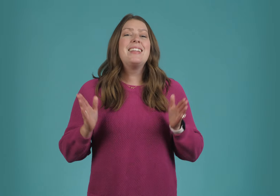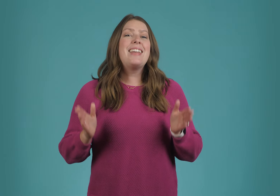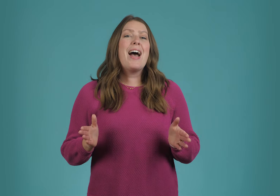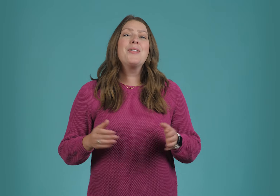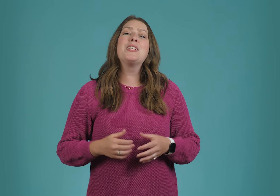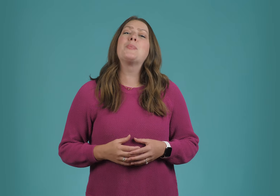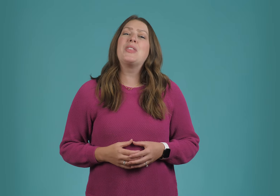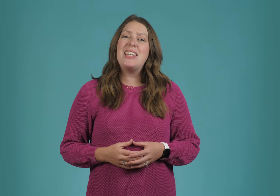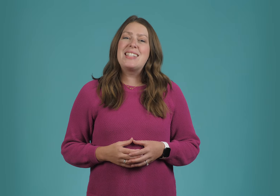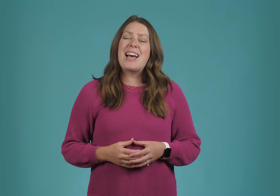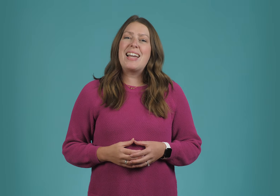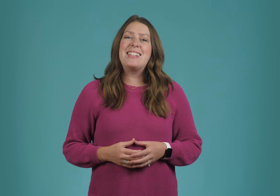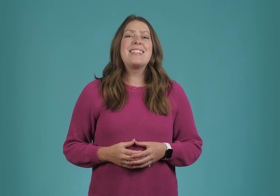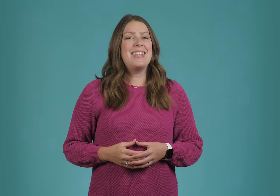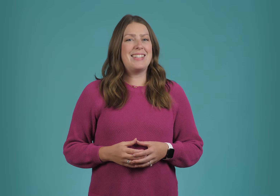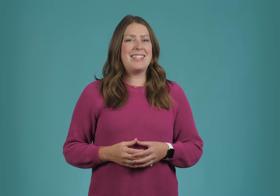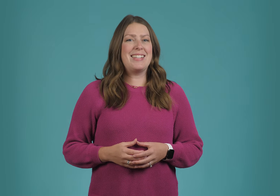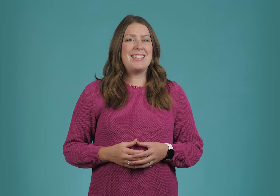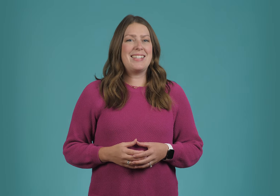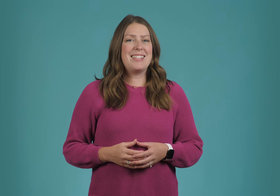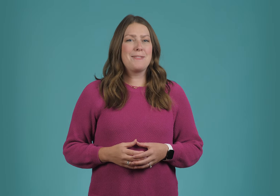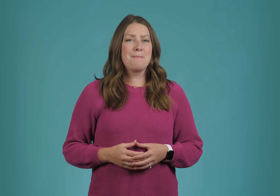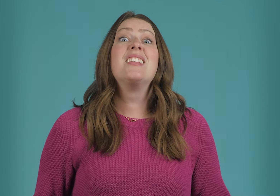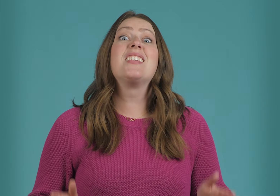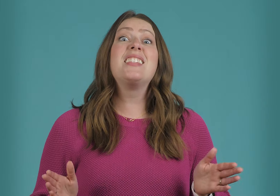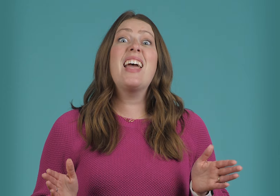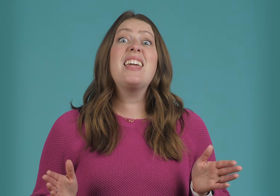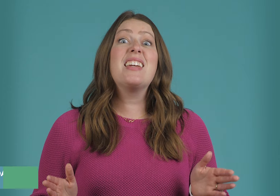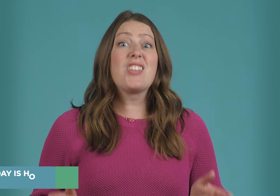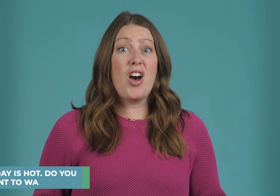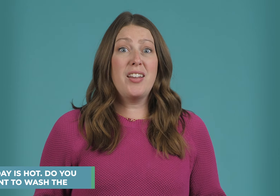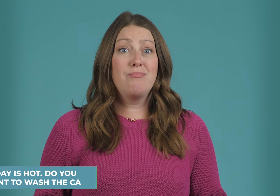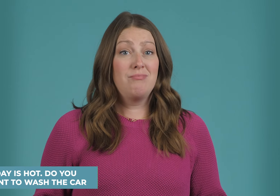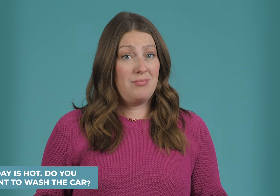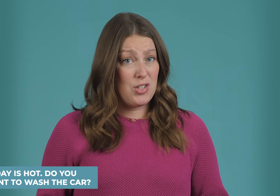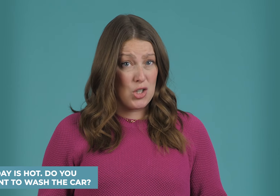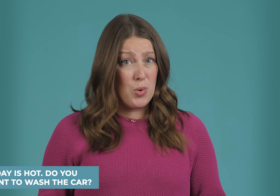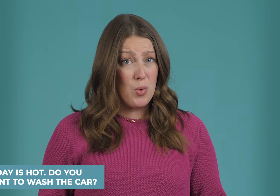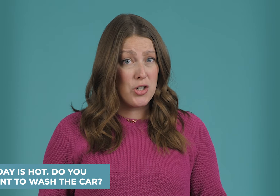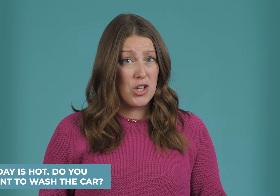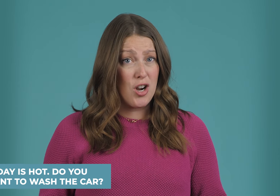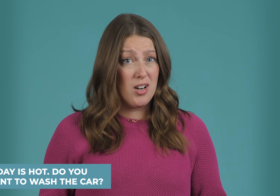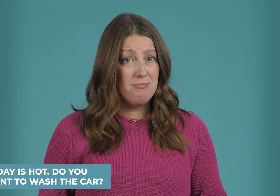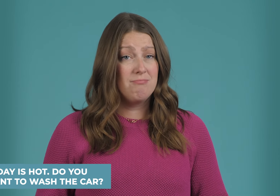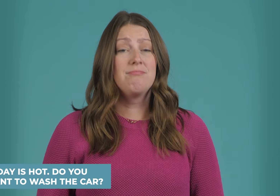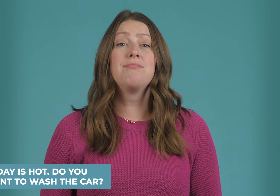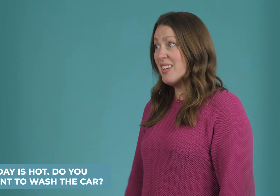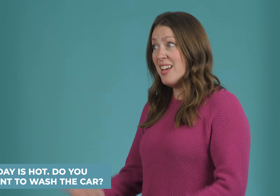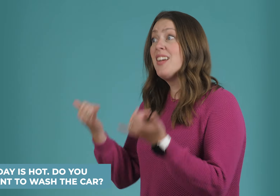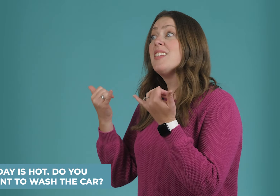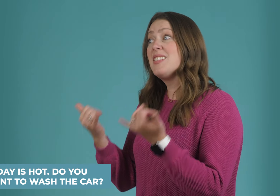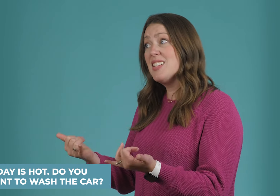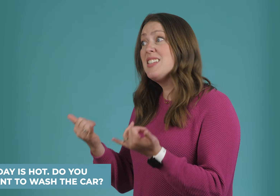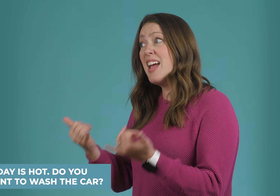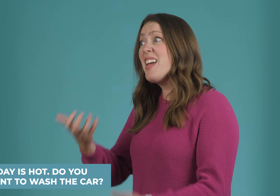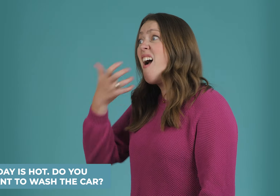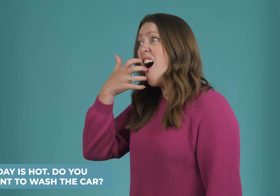Now let's put these signs into sentences. Today is hot. Do you want to wash the car today?